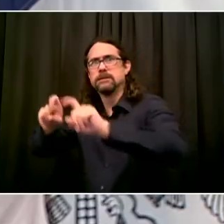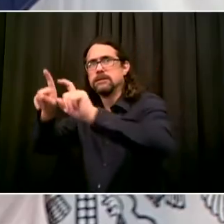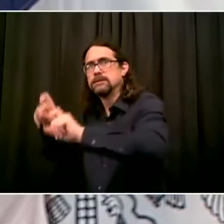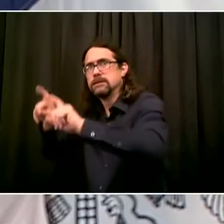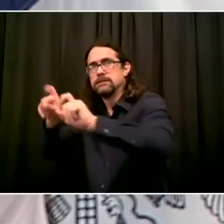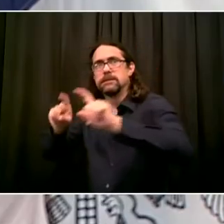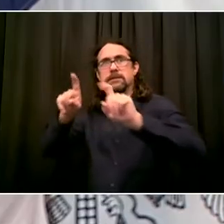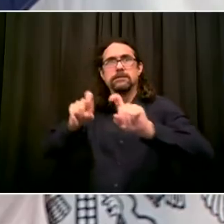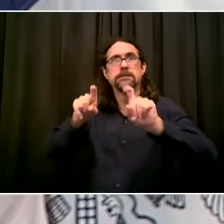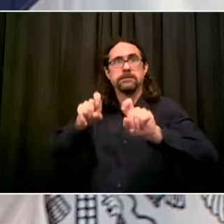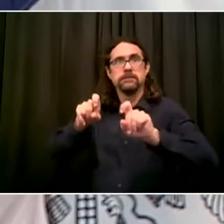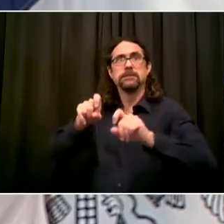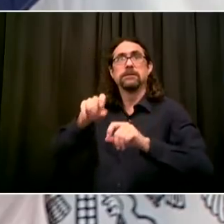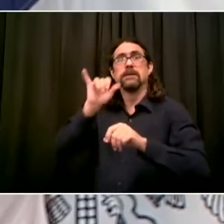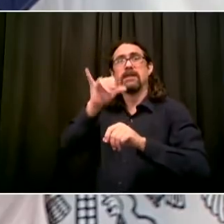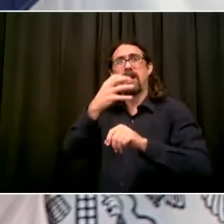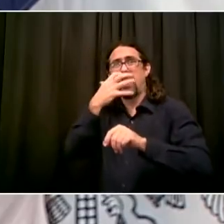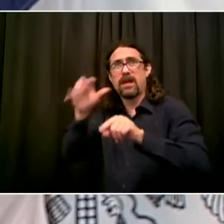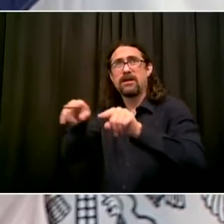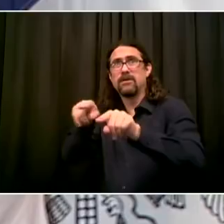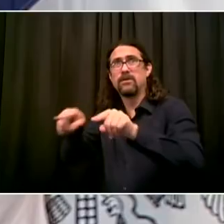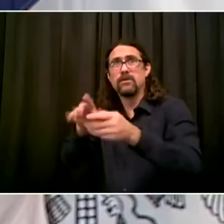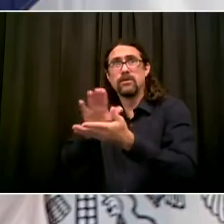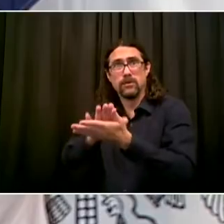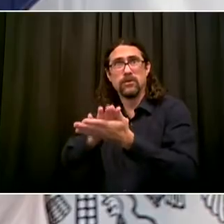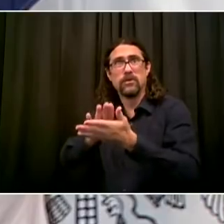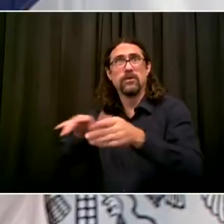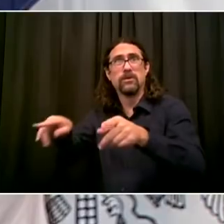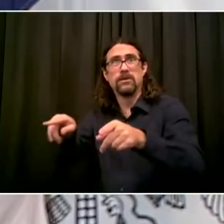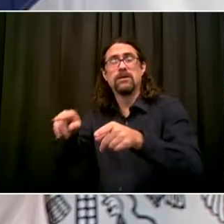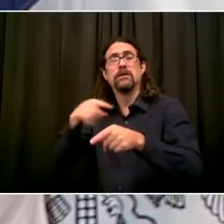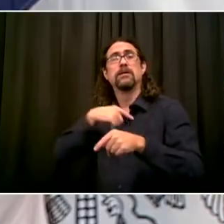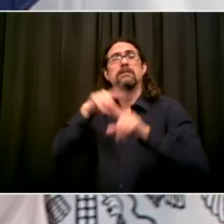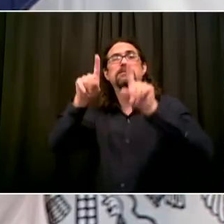COOPERATE AS WE HAVE DONE MORE TESTING.